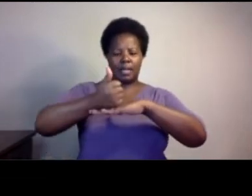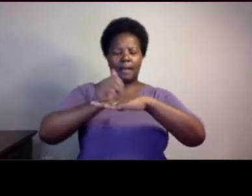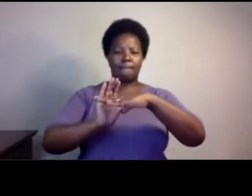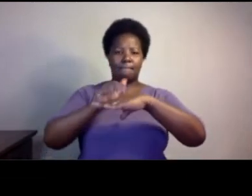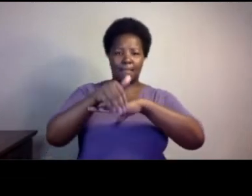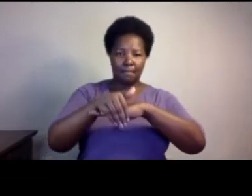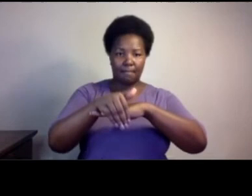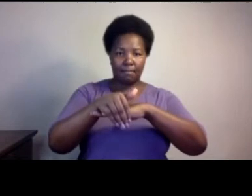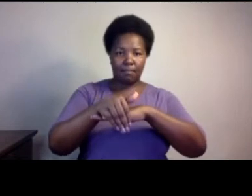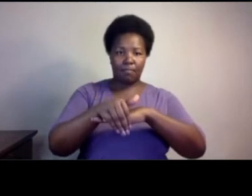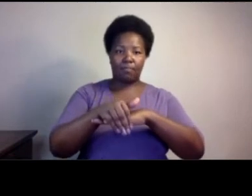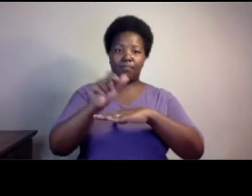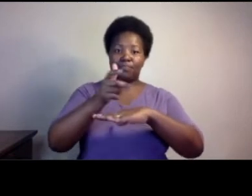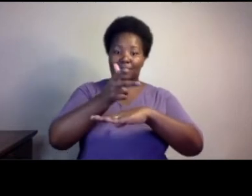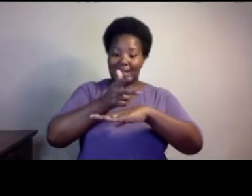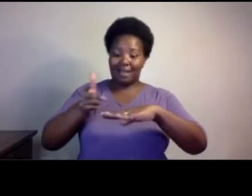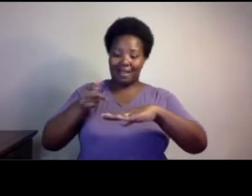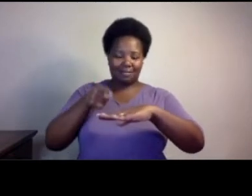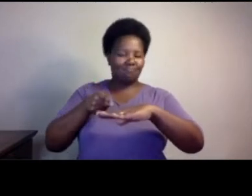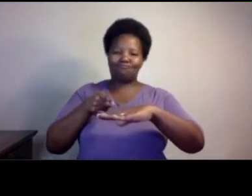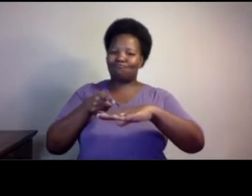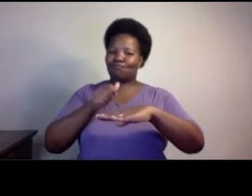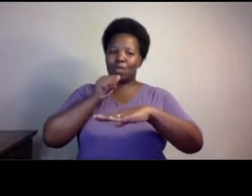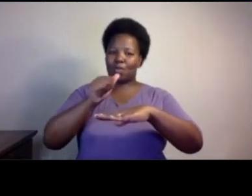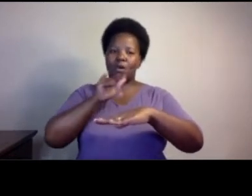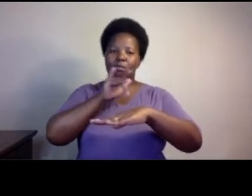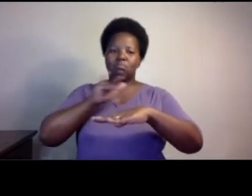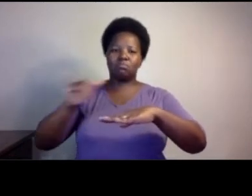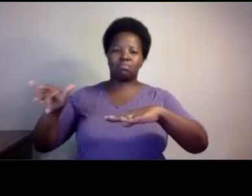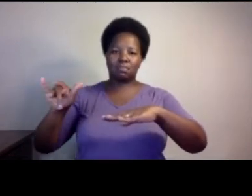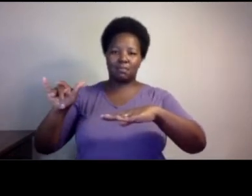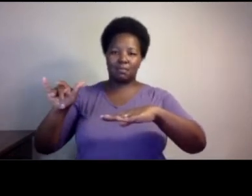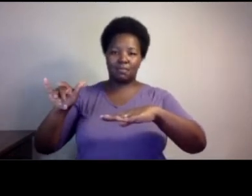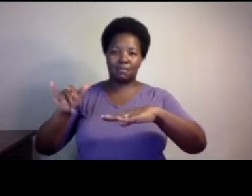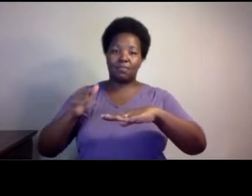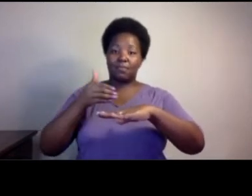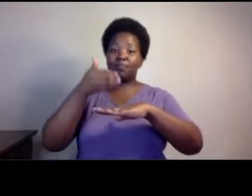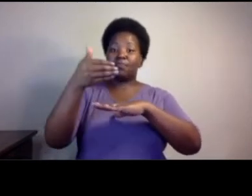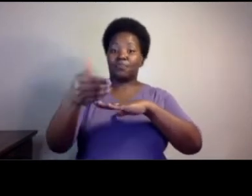they they don't exist there will be protective bike lanes through this area you can see it